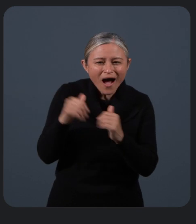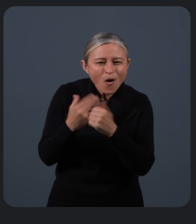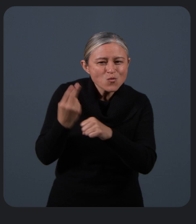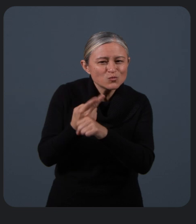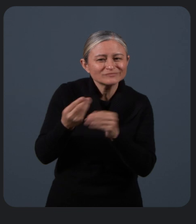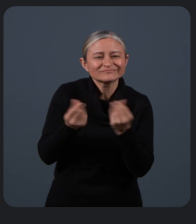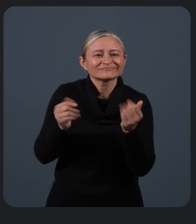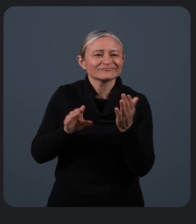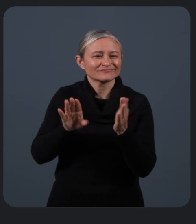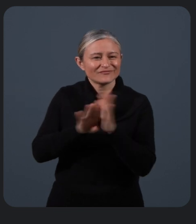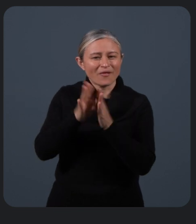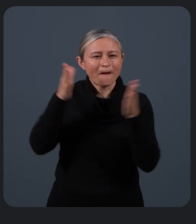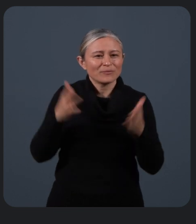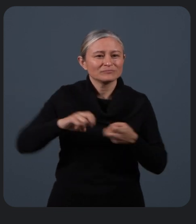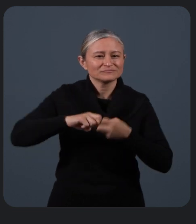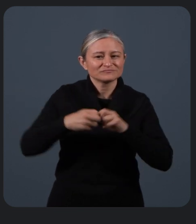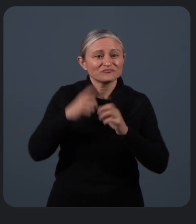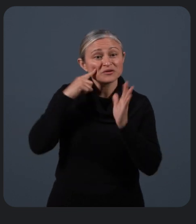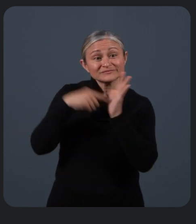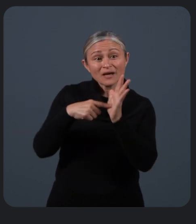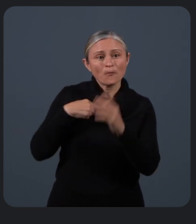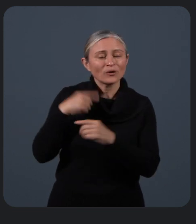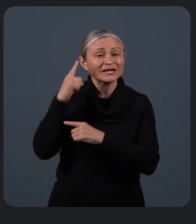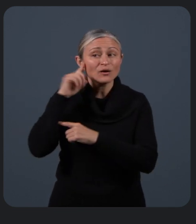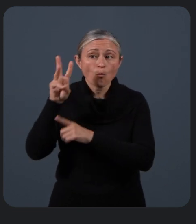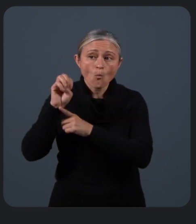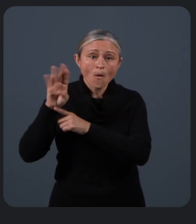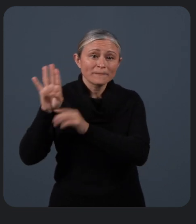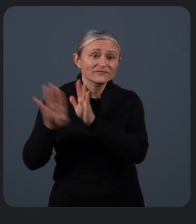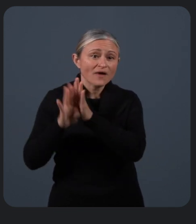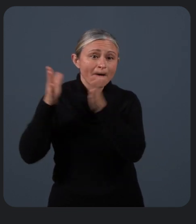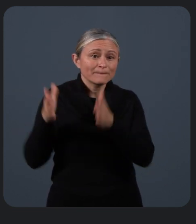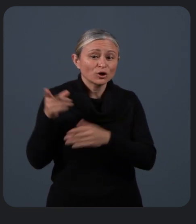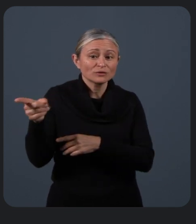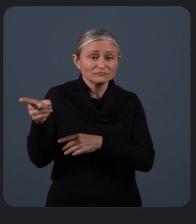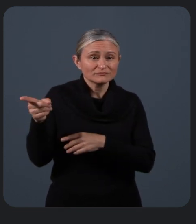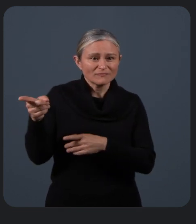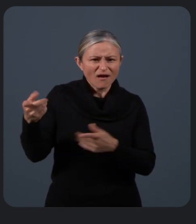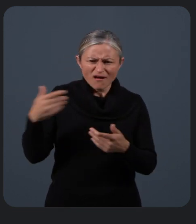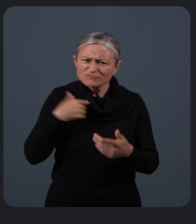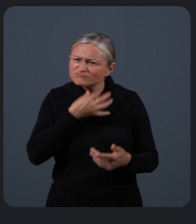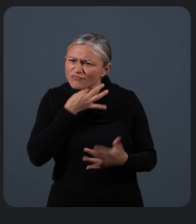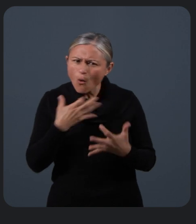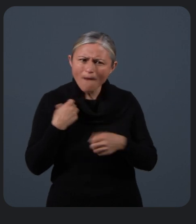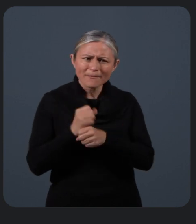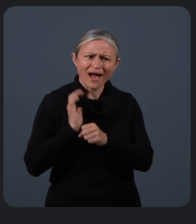For example, we hear from web developers that they'd like to make their pages adaptive to users' bandwidth.